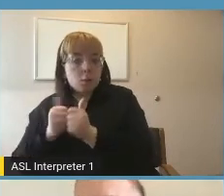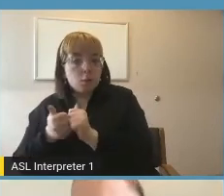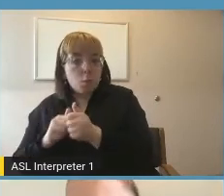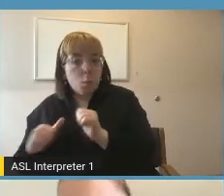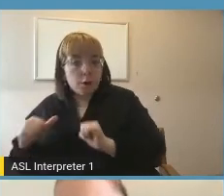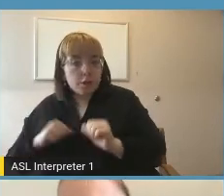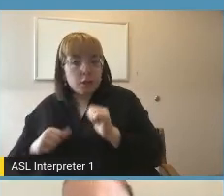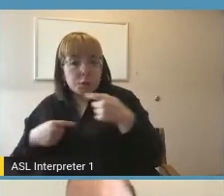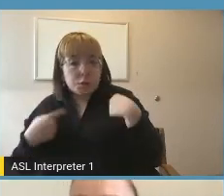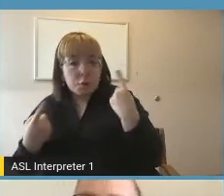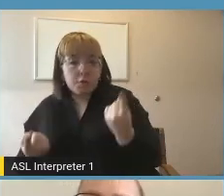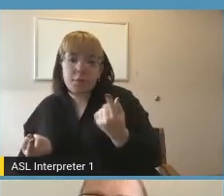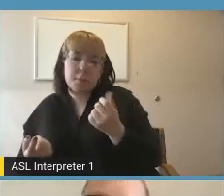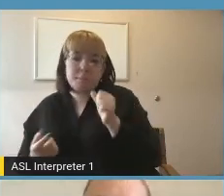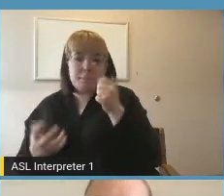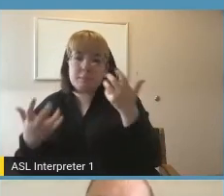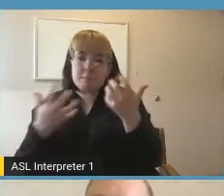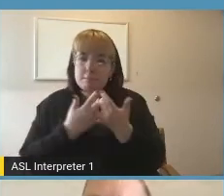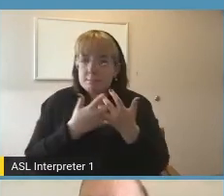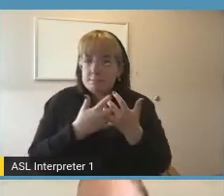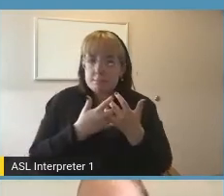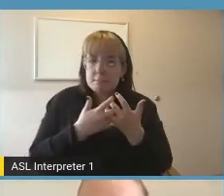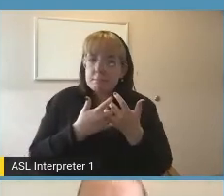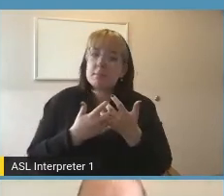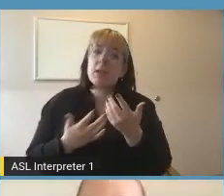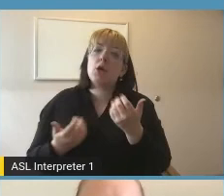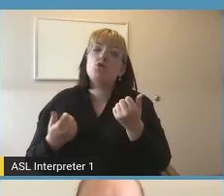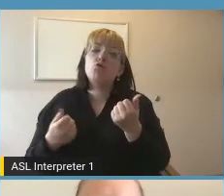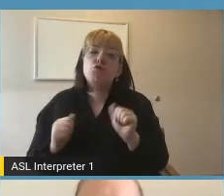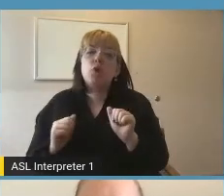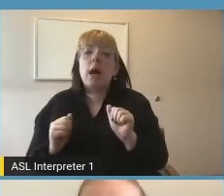but again in the same realm.